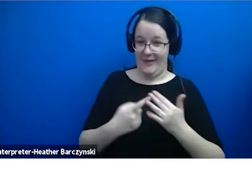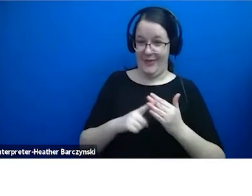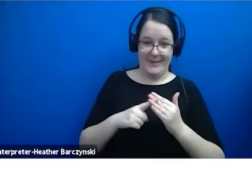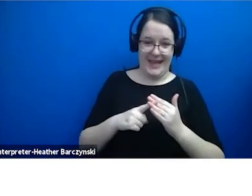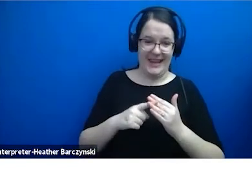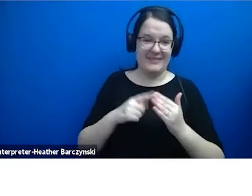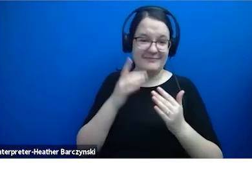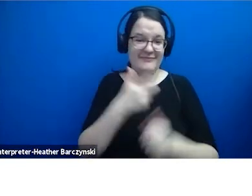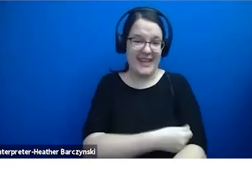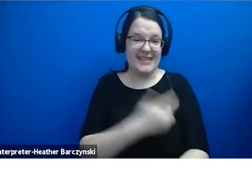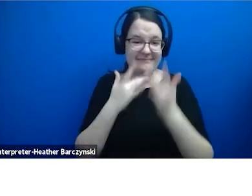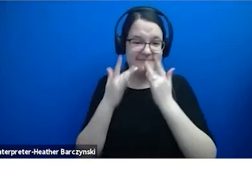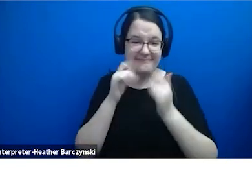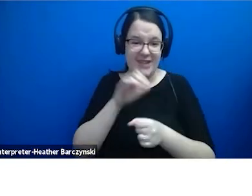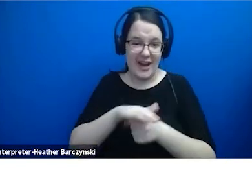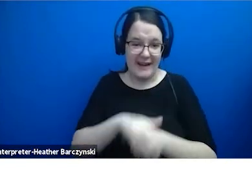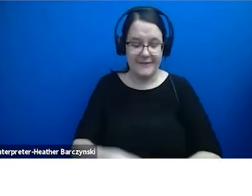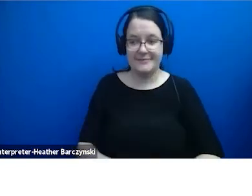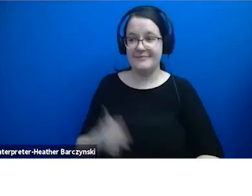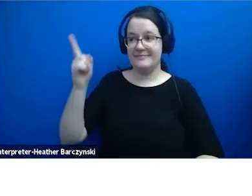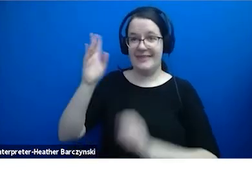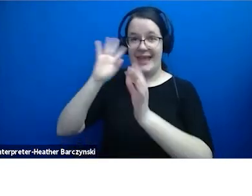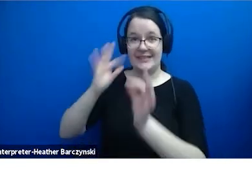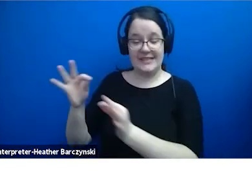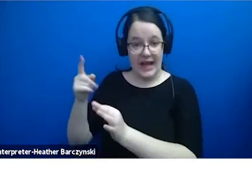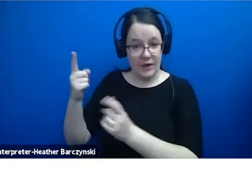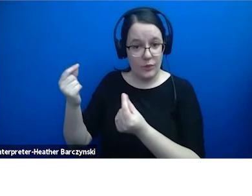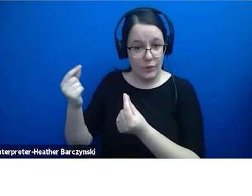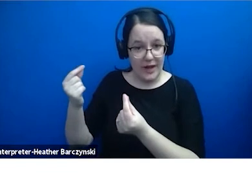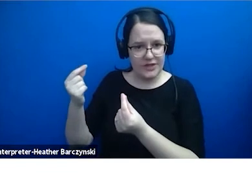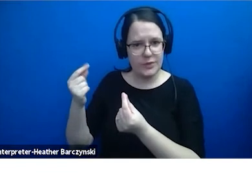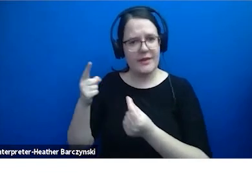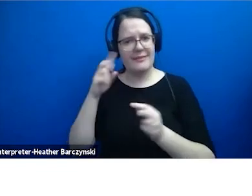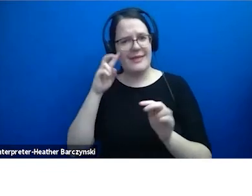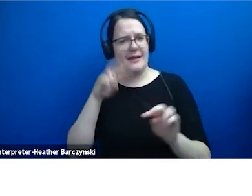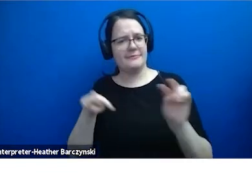when they made these decisions they measured they valued two specific things